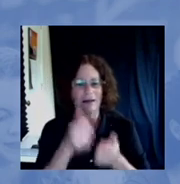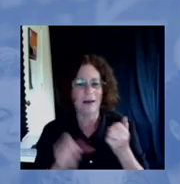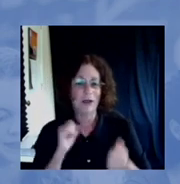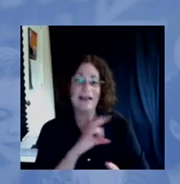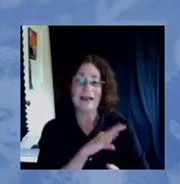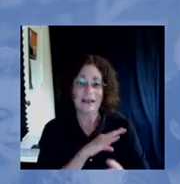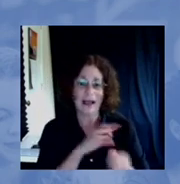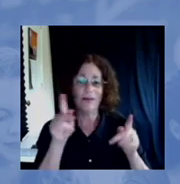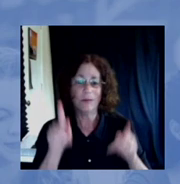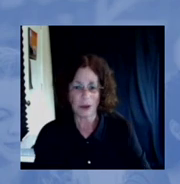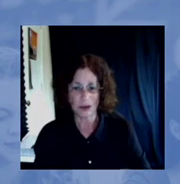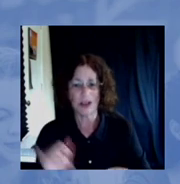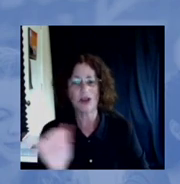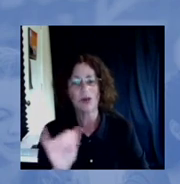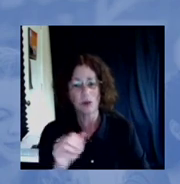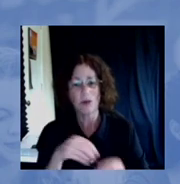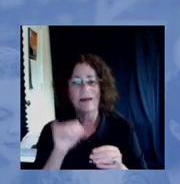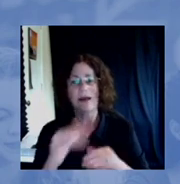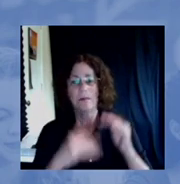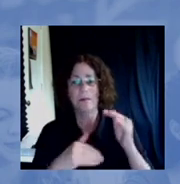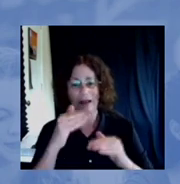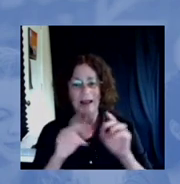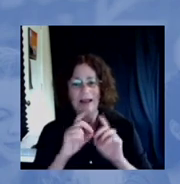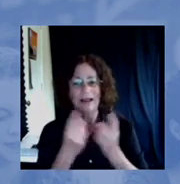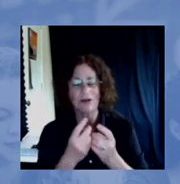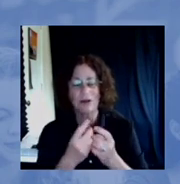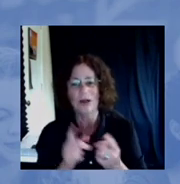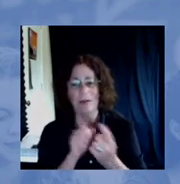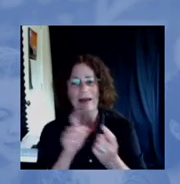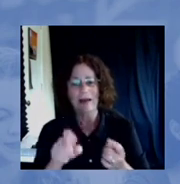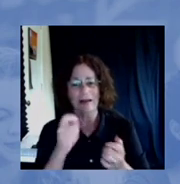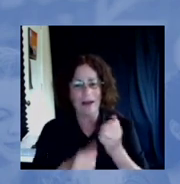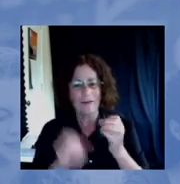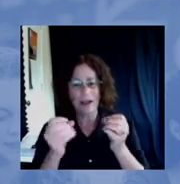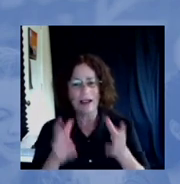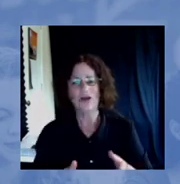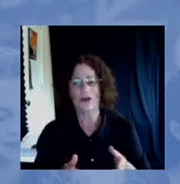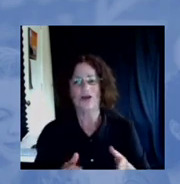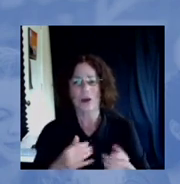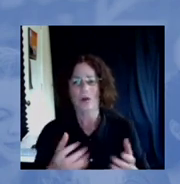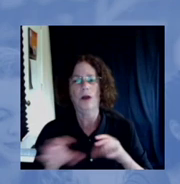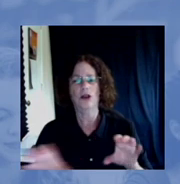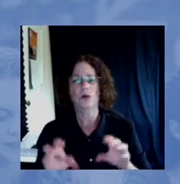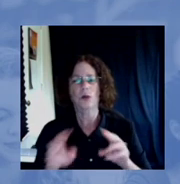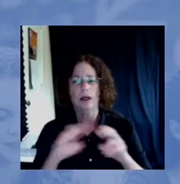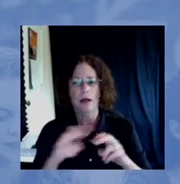AS WELL AND THAT DISTRICT AS WELL EVERY TEACHER. SO I WANT TO DO AN ANALYSIS OF WHAT WAS BEFORE